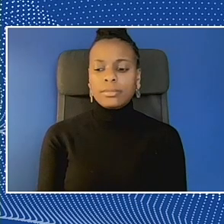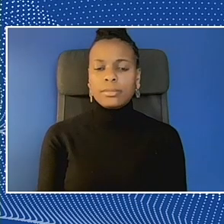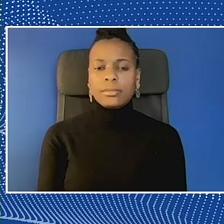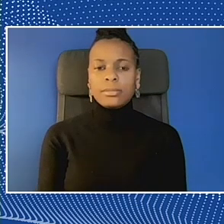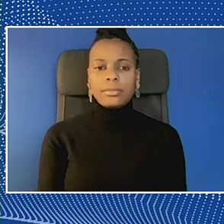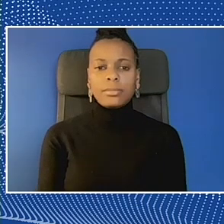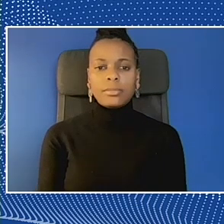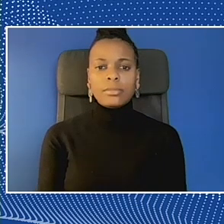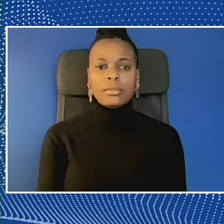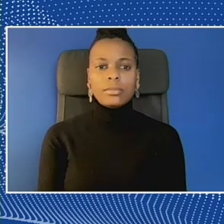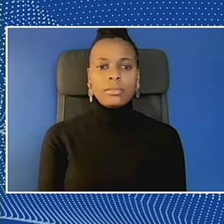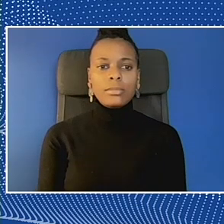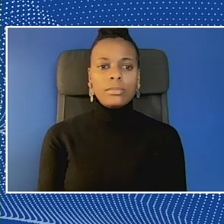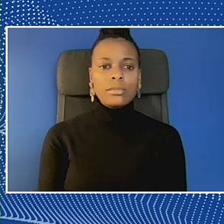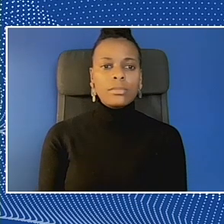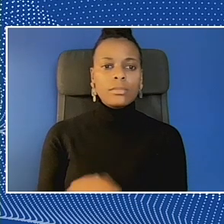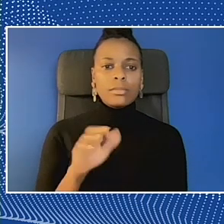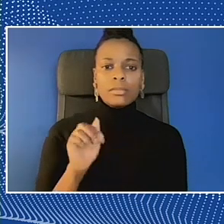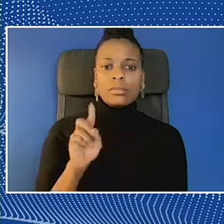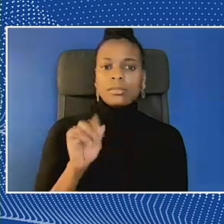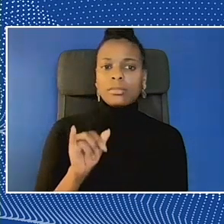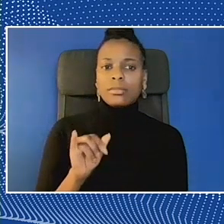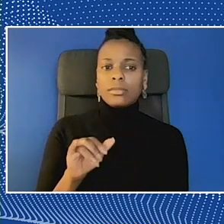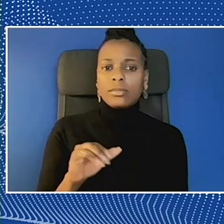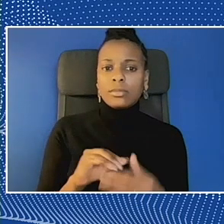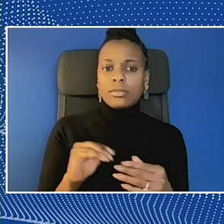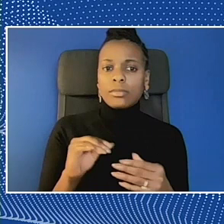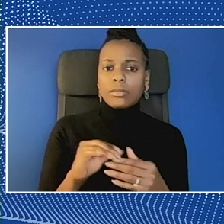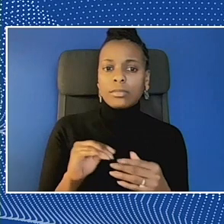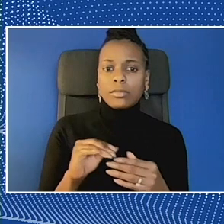Might need to wait if you don't have a response for that, Jessica. But Jalil go ahead.